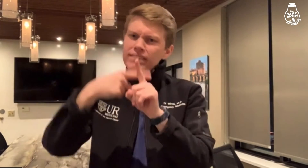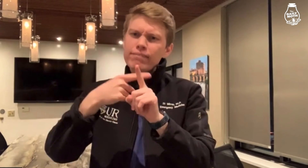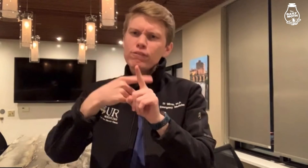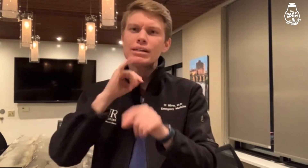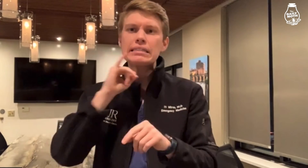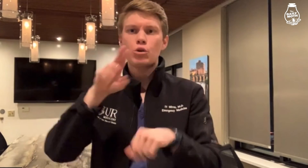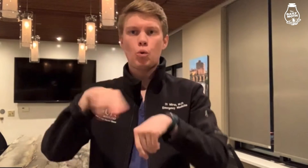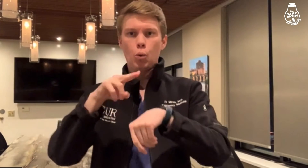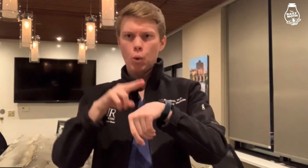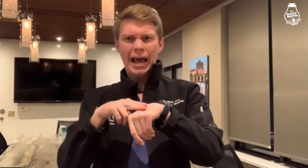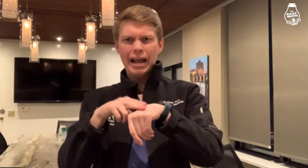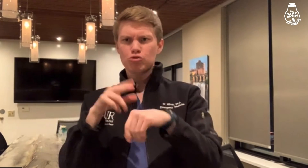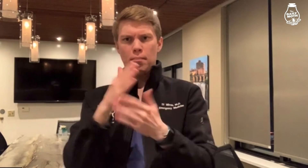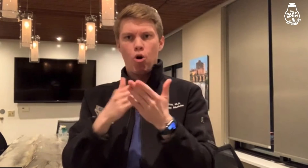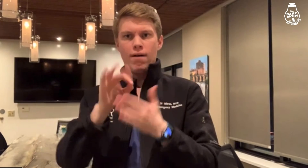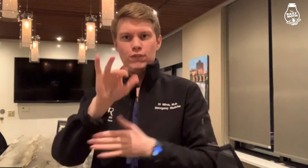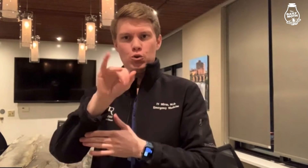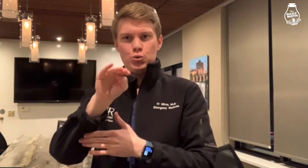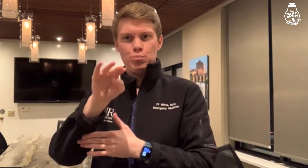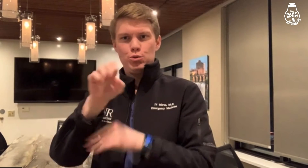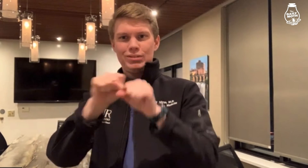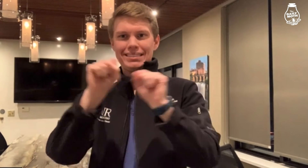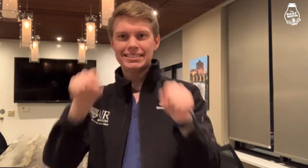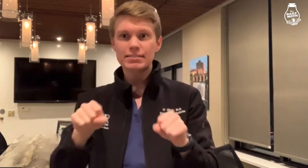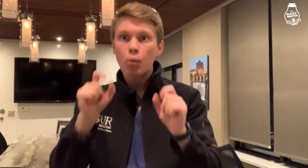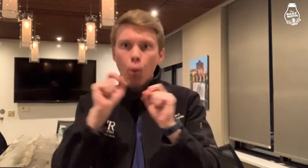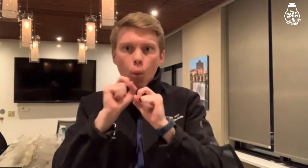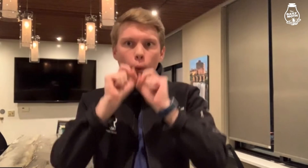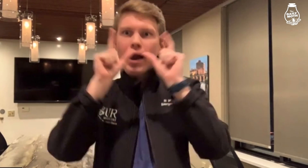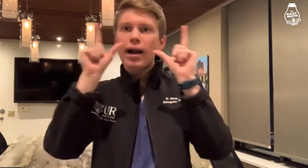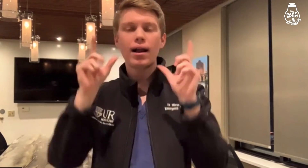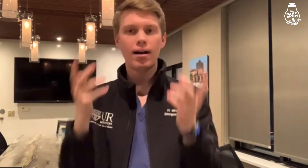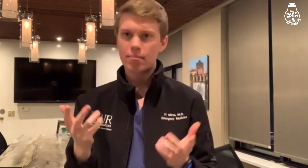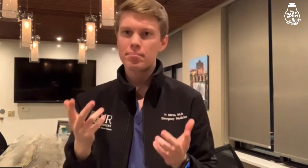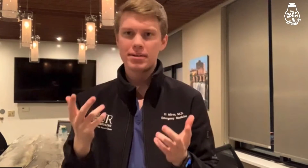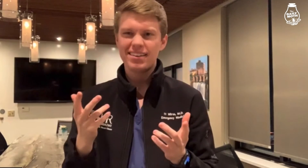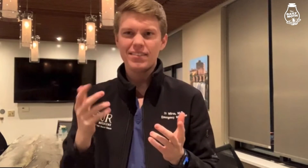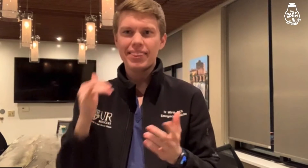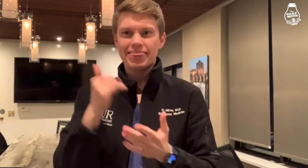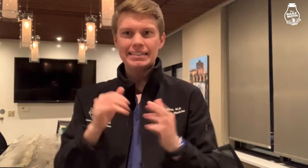A fever is a natural part of your immune system waking up.